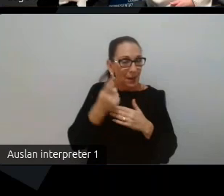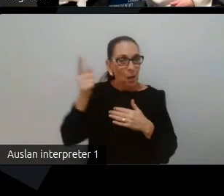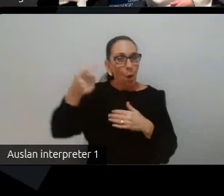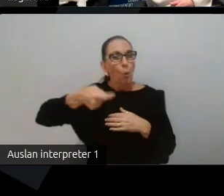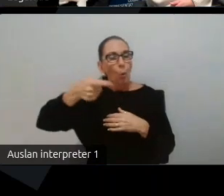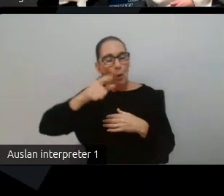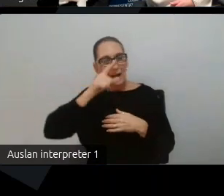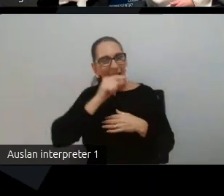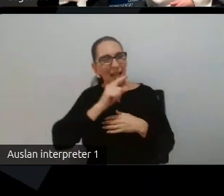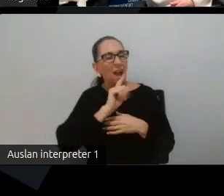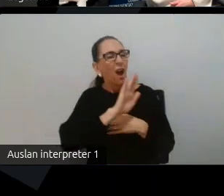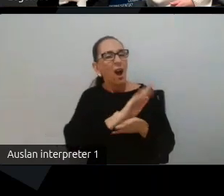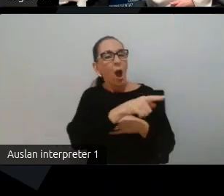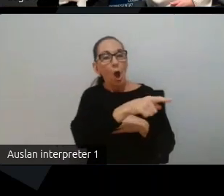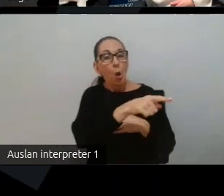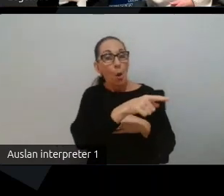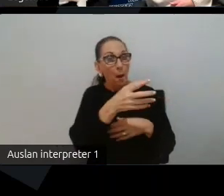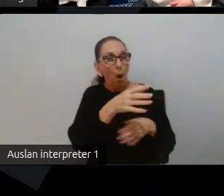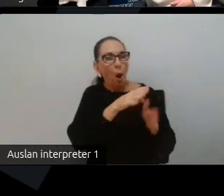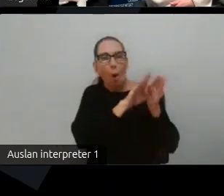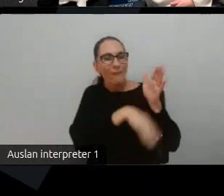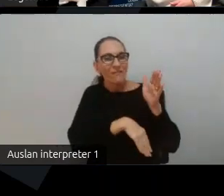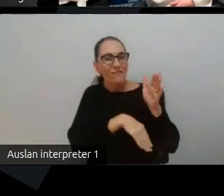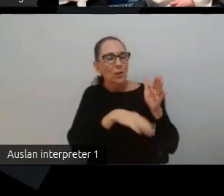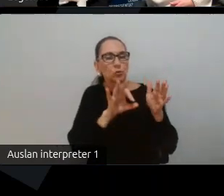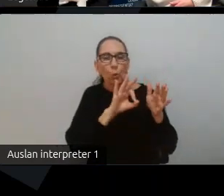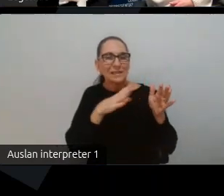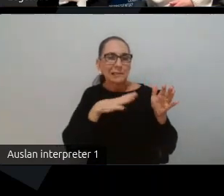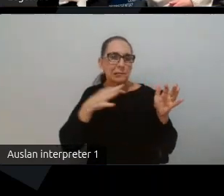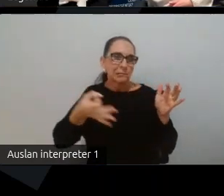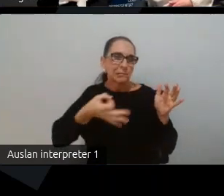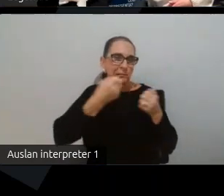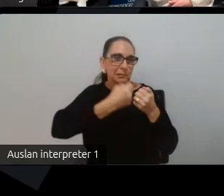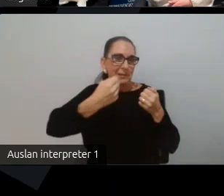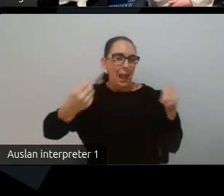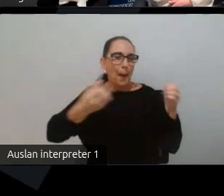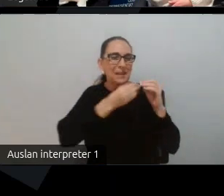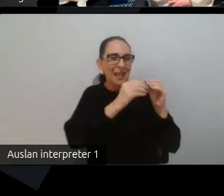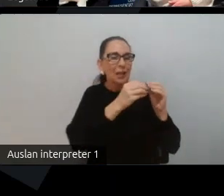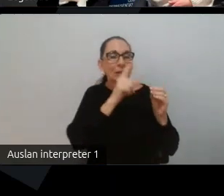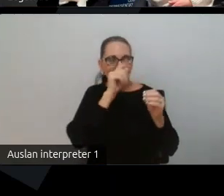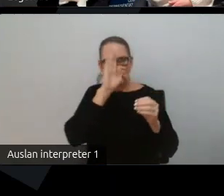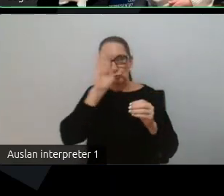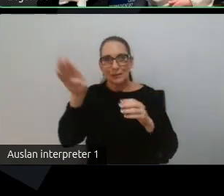to wait and attempt mediation before the court accepts their application.